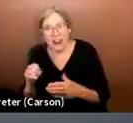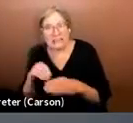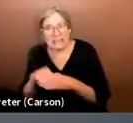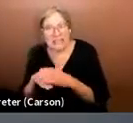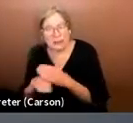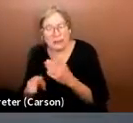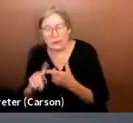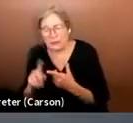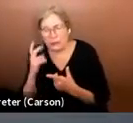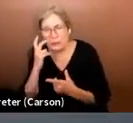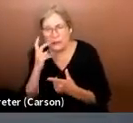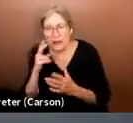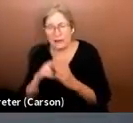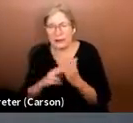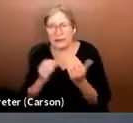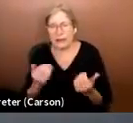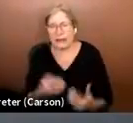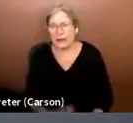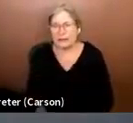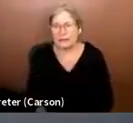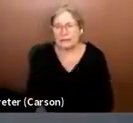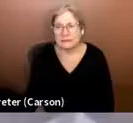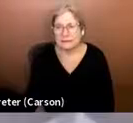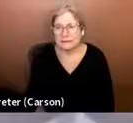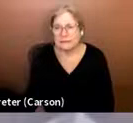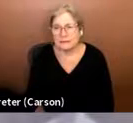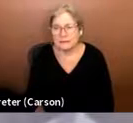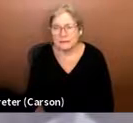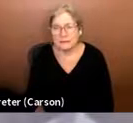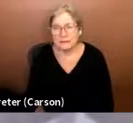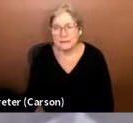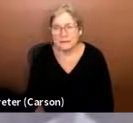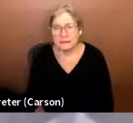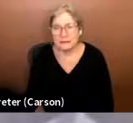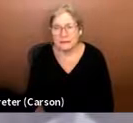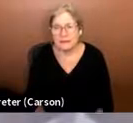point. Nick Sousanis: I might jump in for one